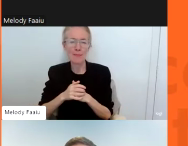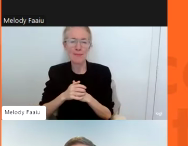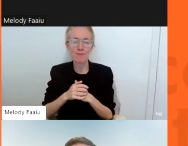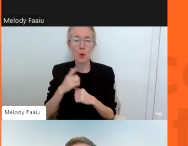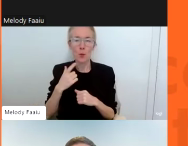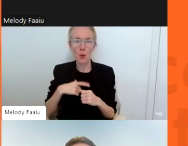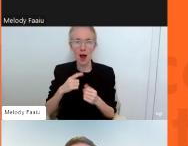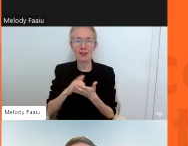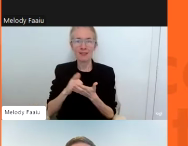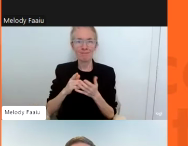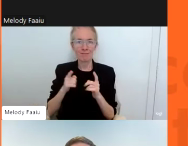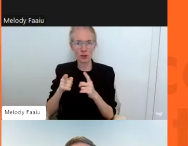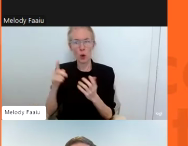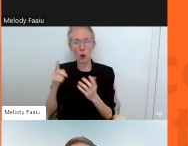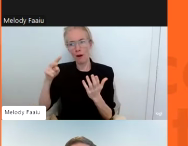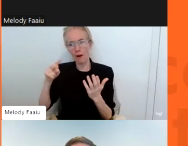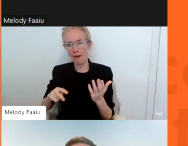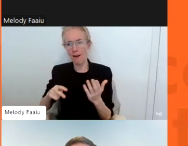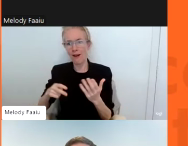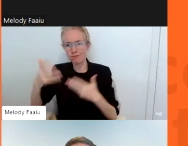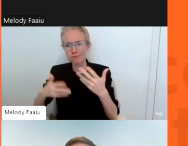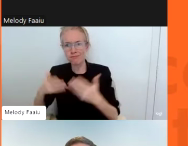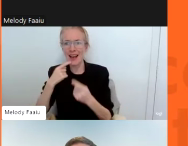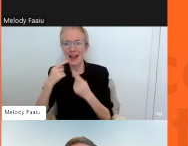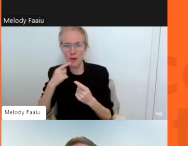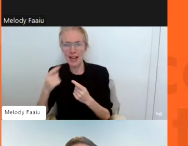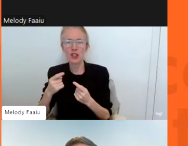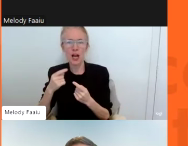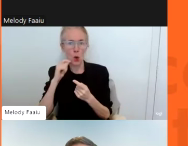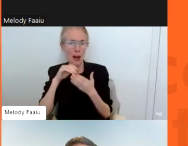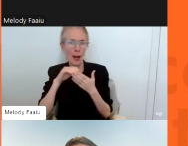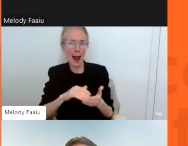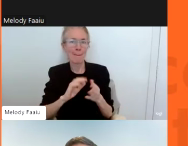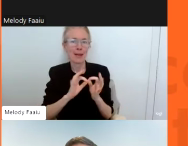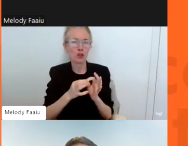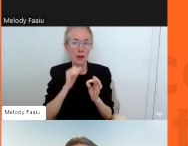a little bit easier, thank you. Okay, sorry. So then the last perspective